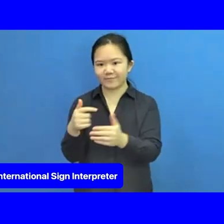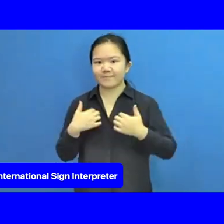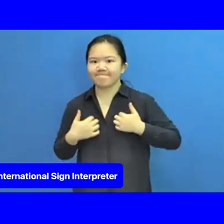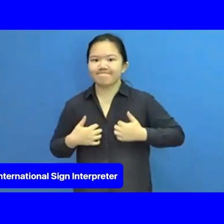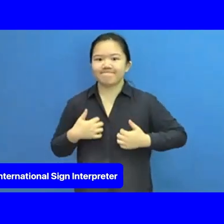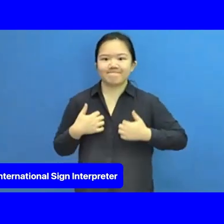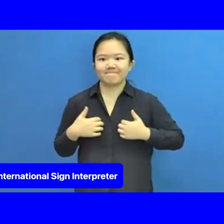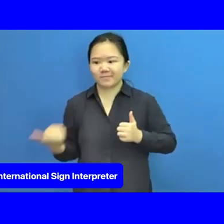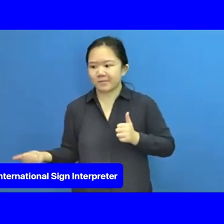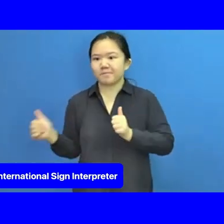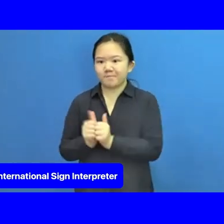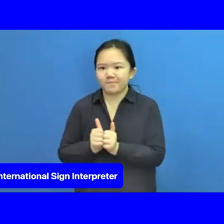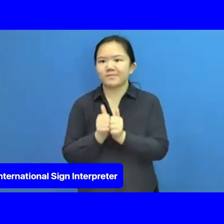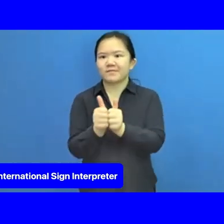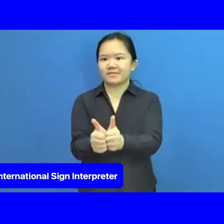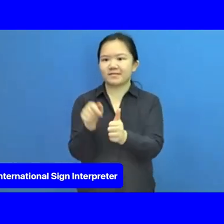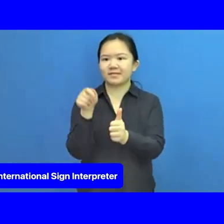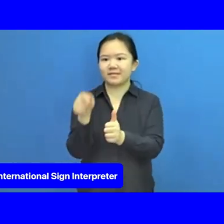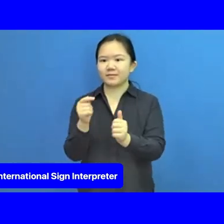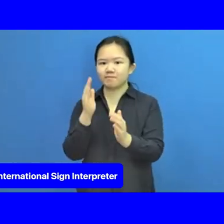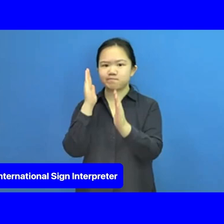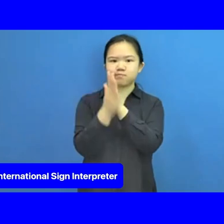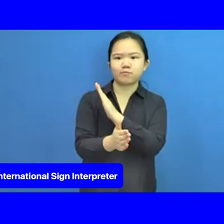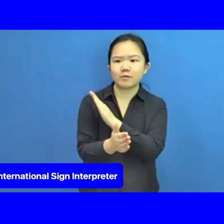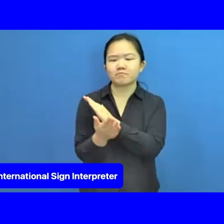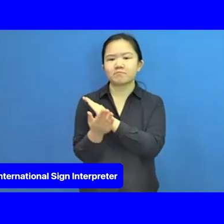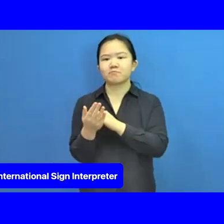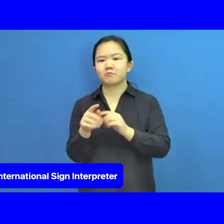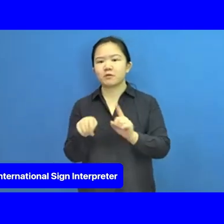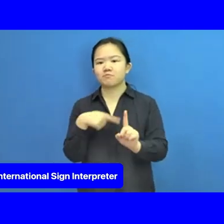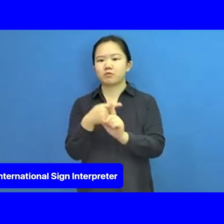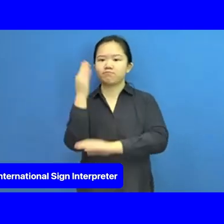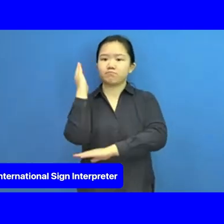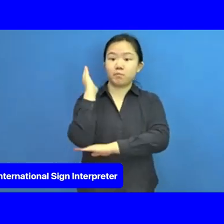and indeed cooperation. It's in the genes, it's in the fundamental of Europe,